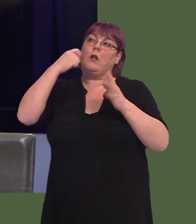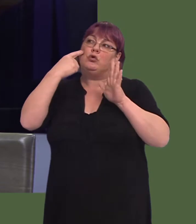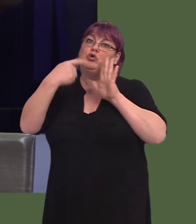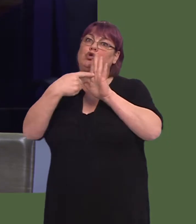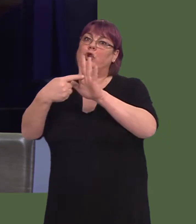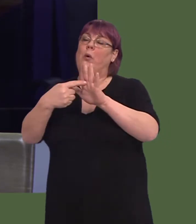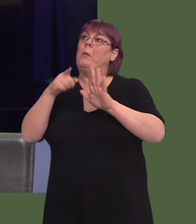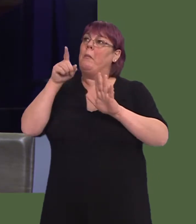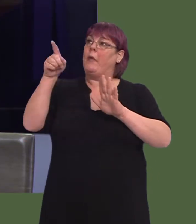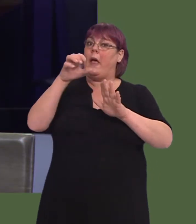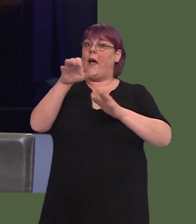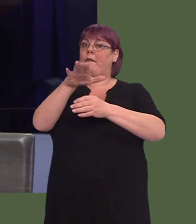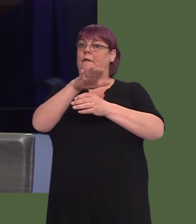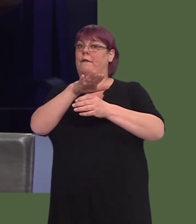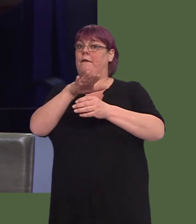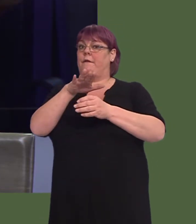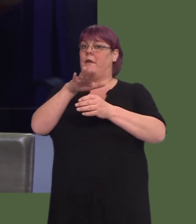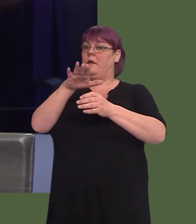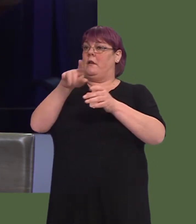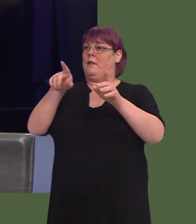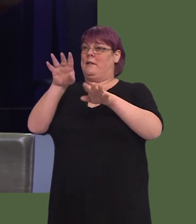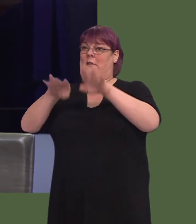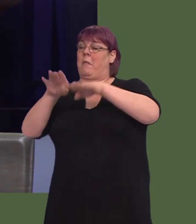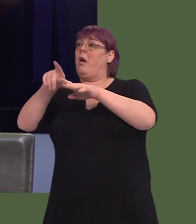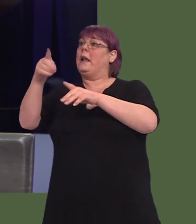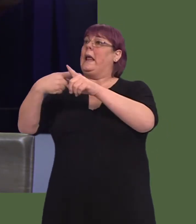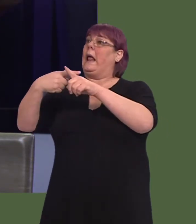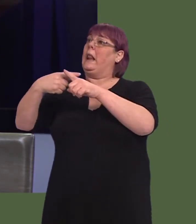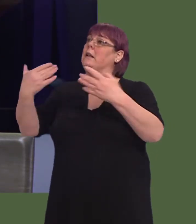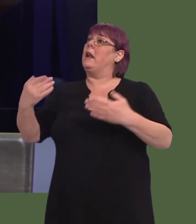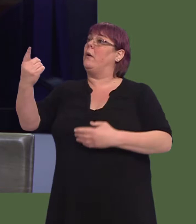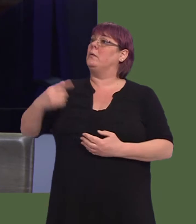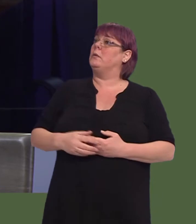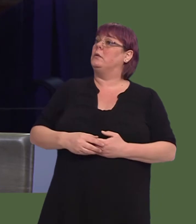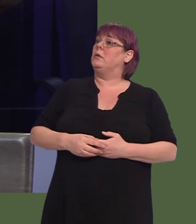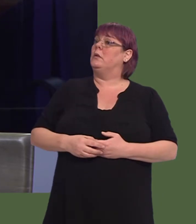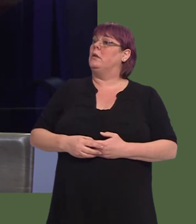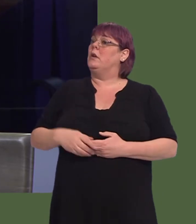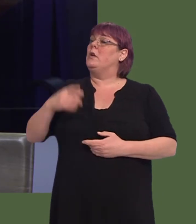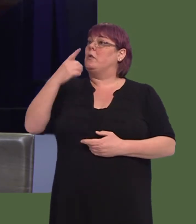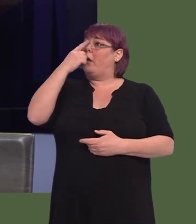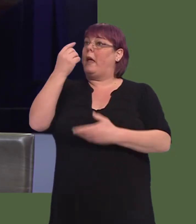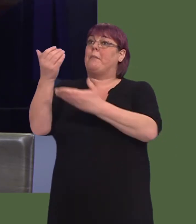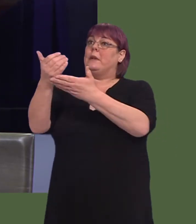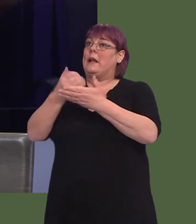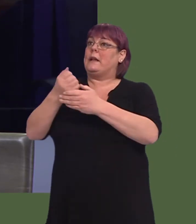they do have theóLocalism Act 2011 in England now, so that does give some protection to pubs as assets of community value.